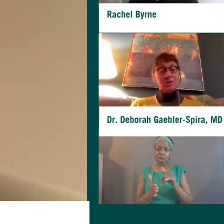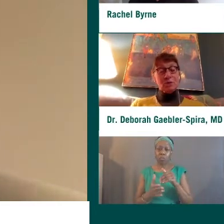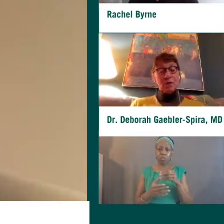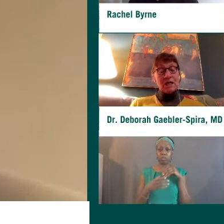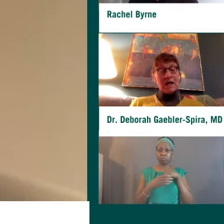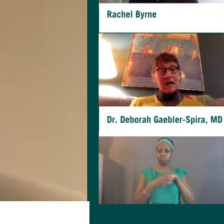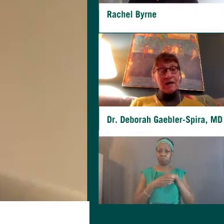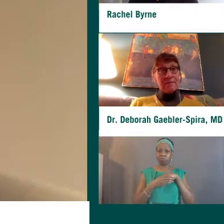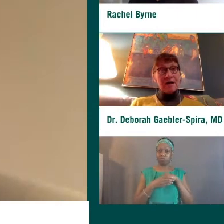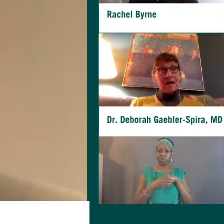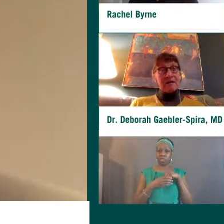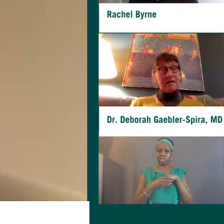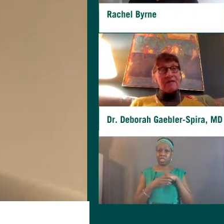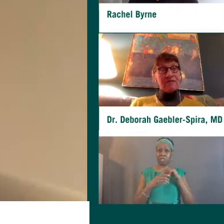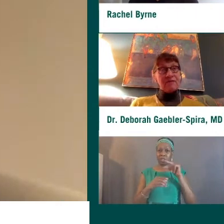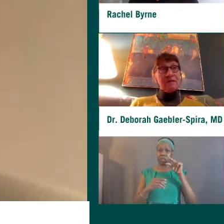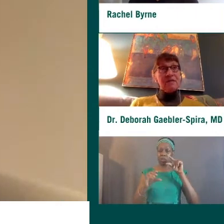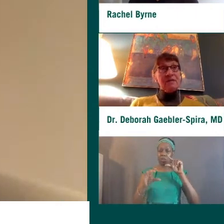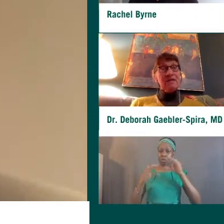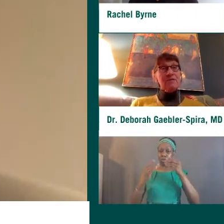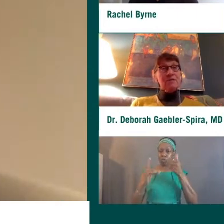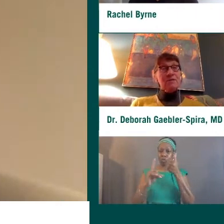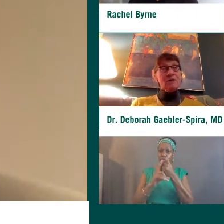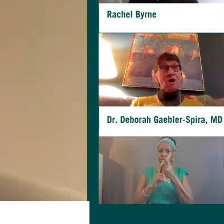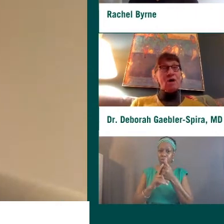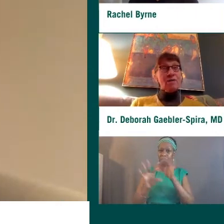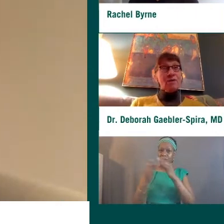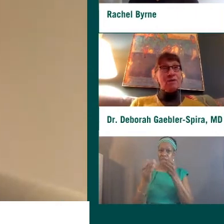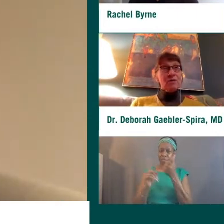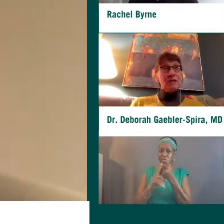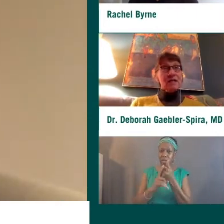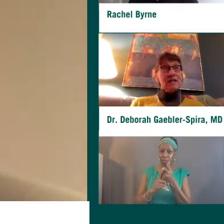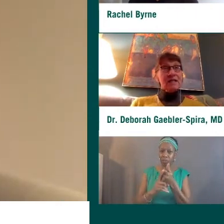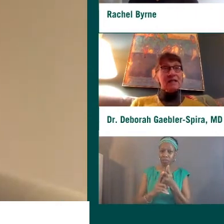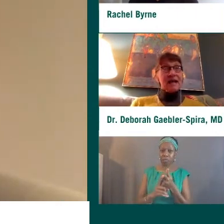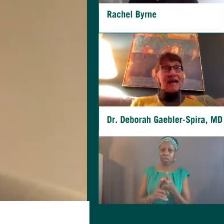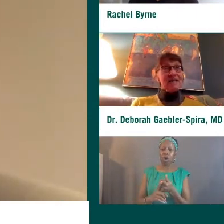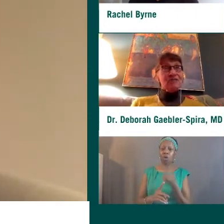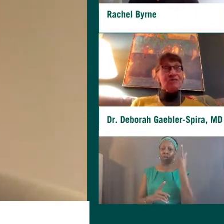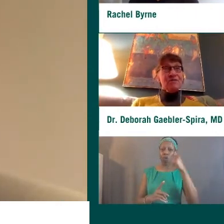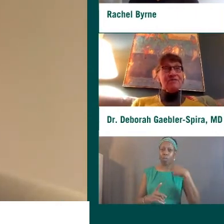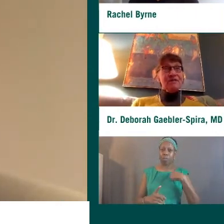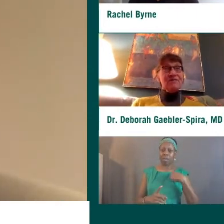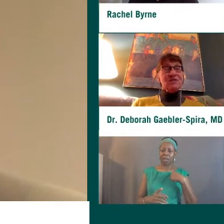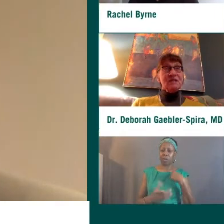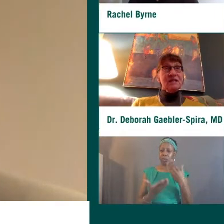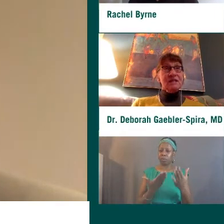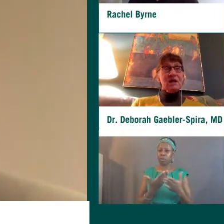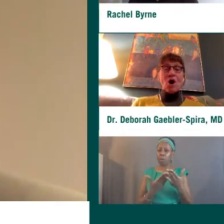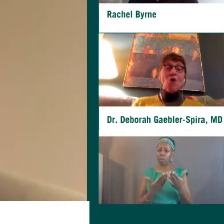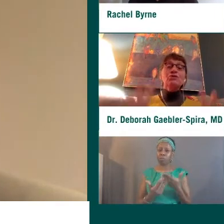So for me, it was almost and I don't know if I've said it.